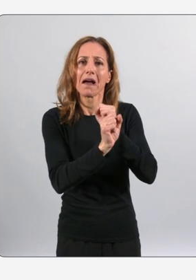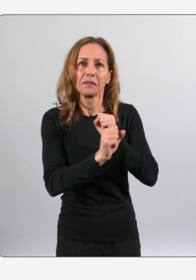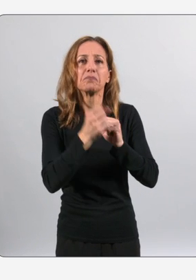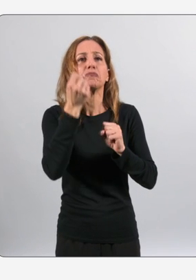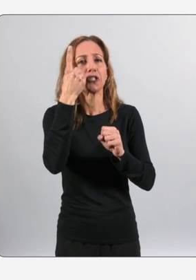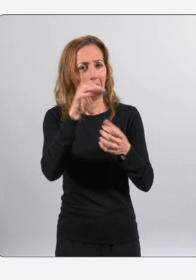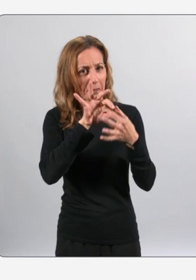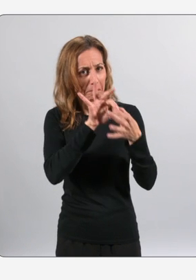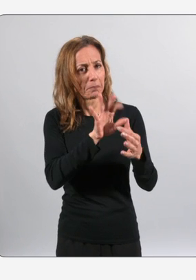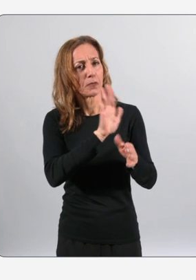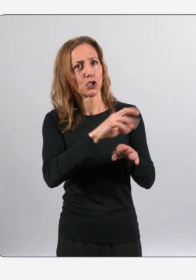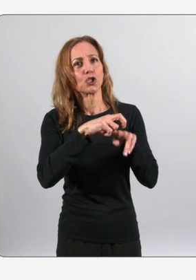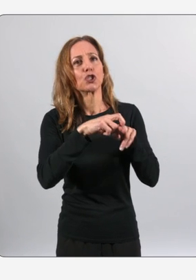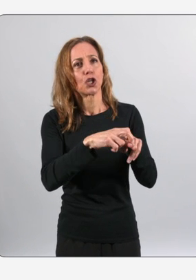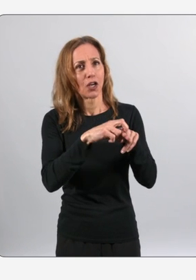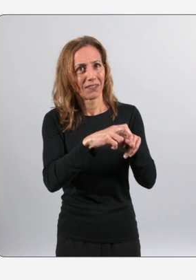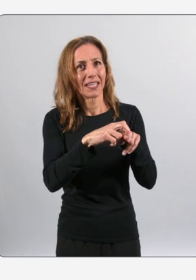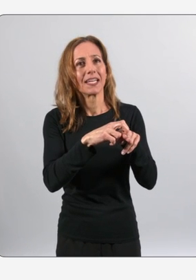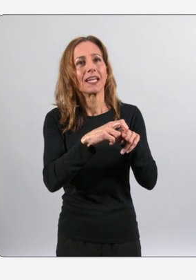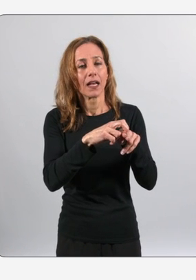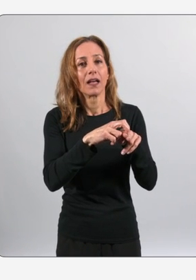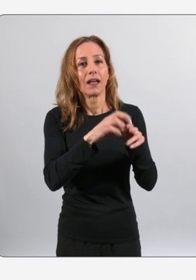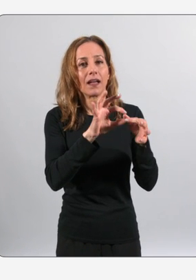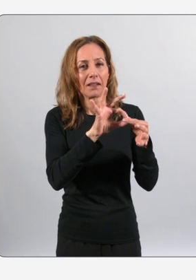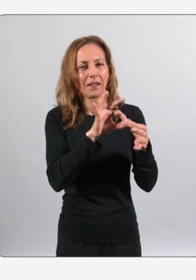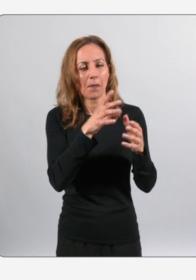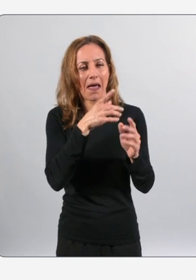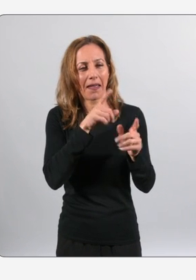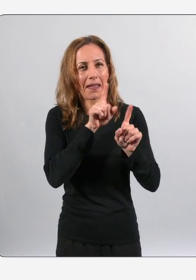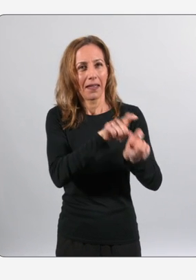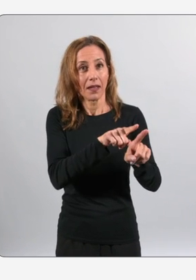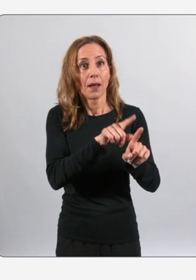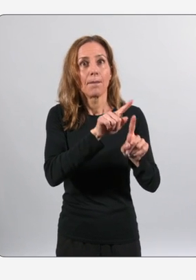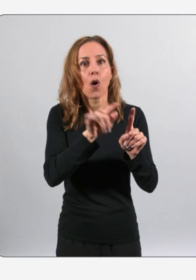and that's just the current query you typed. But then it also knows that you're referring